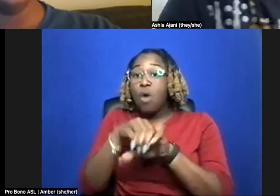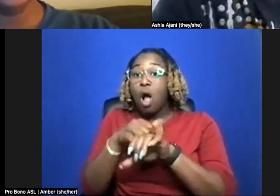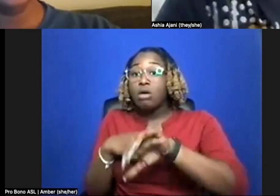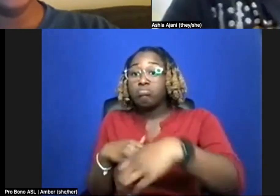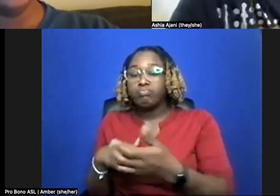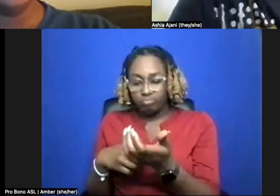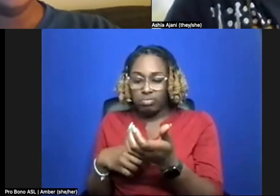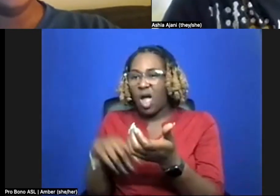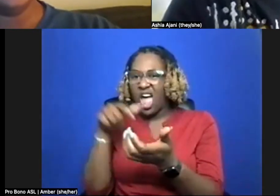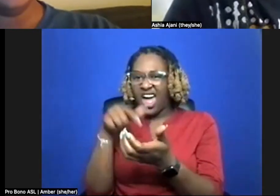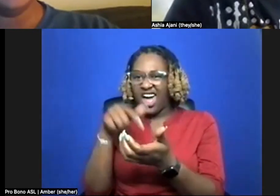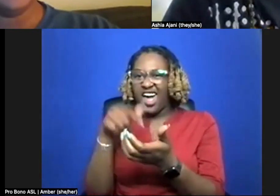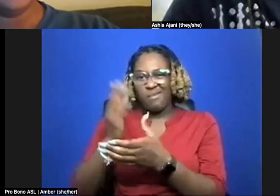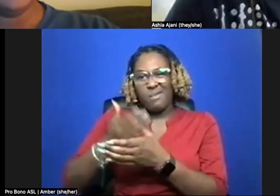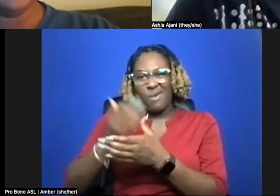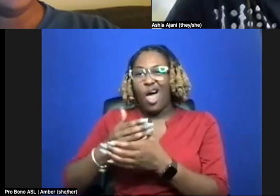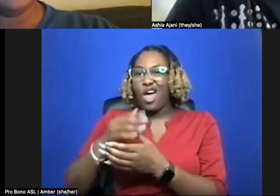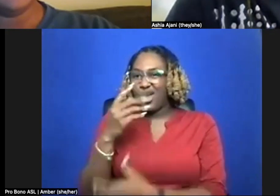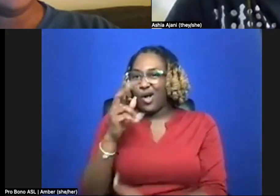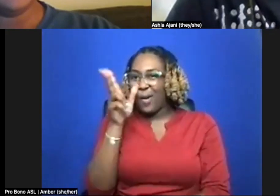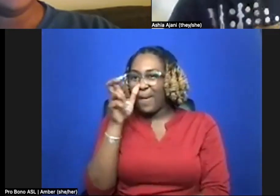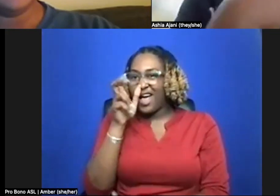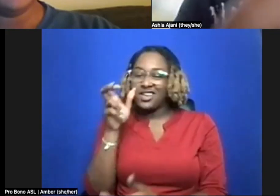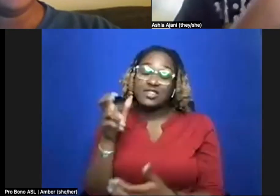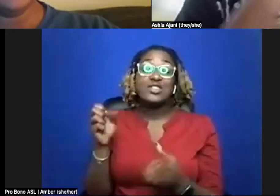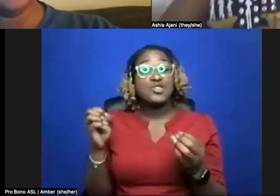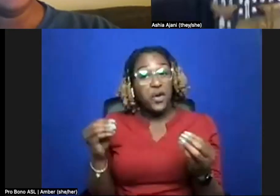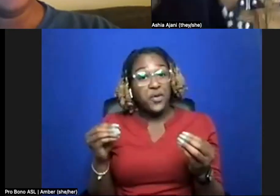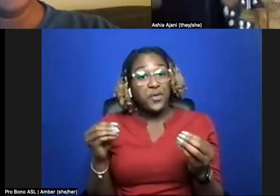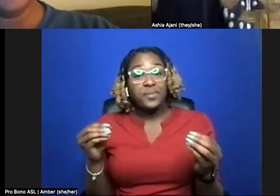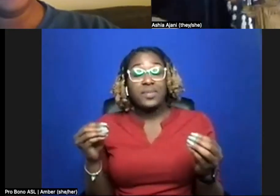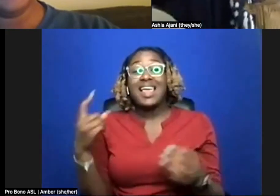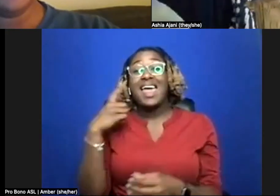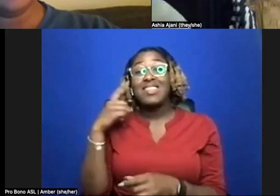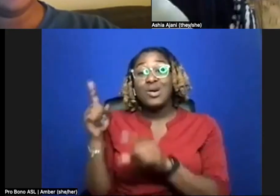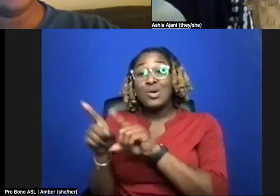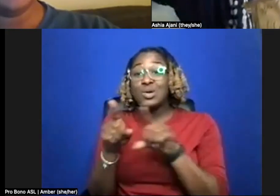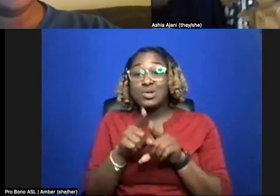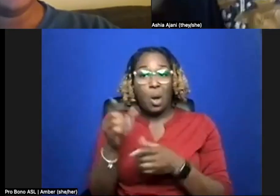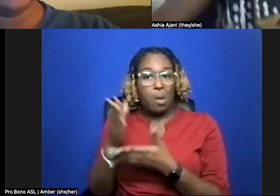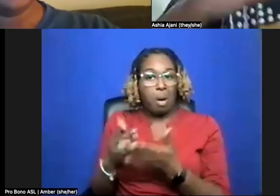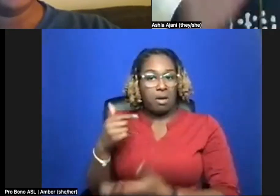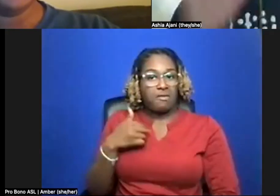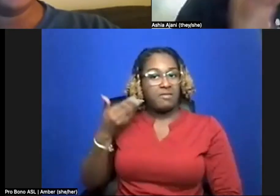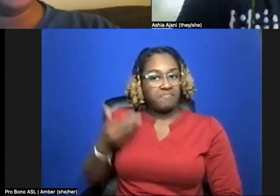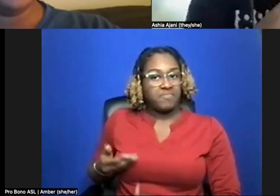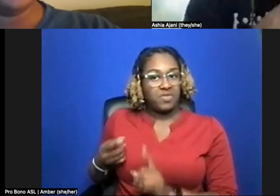bugs. And I think also just part of me comes from, like two schools of thought one like a